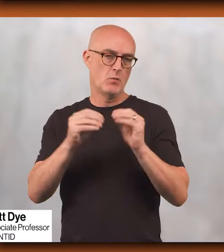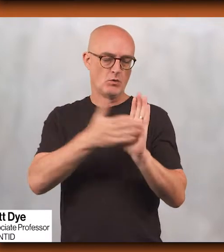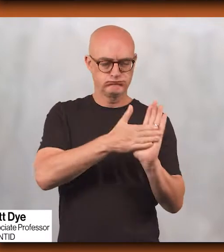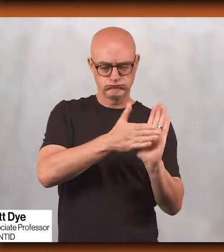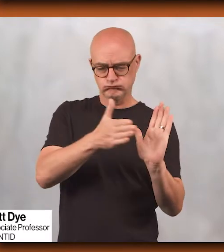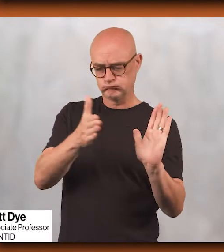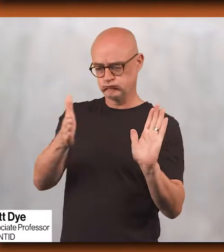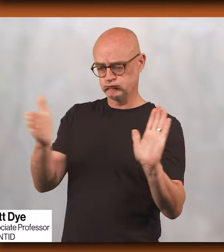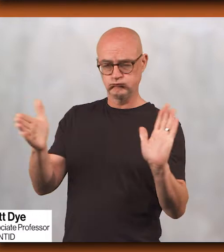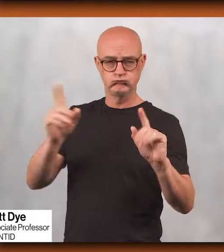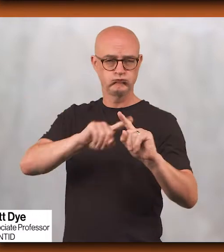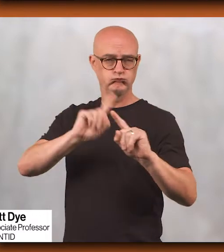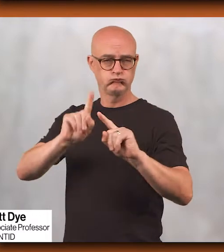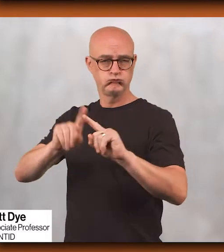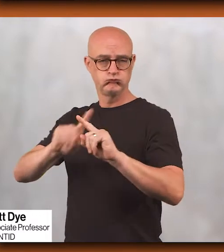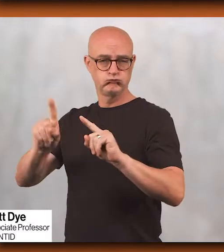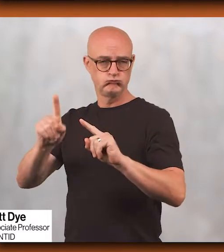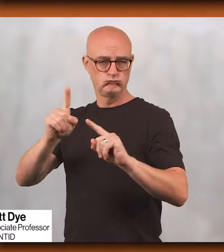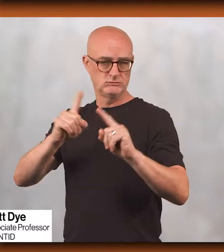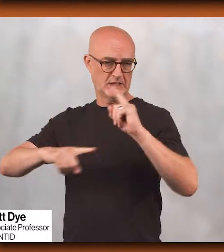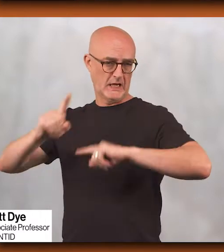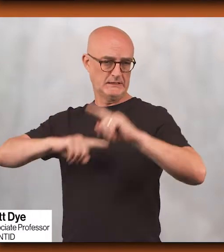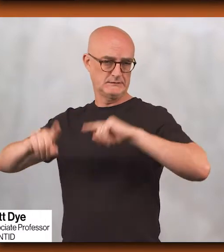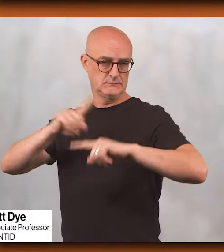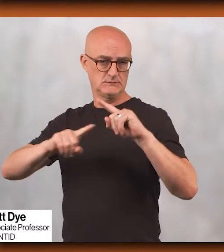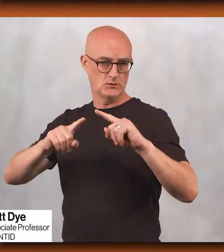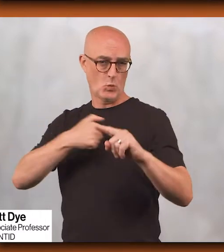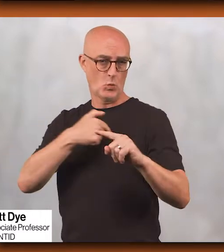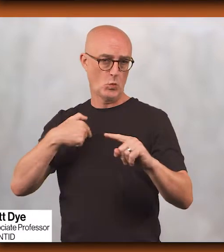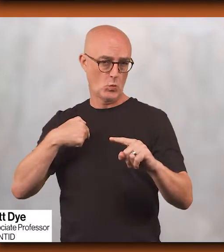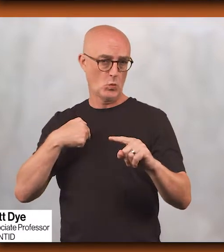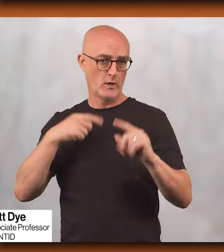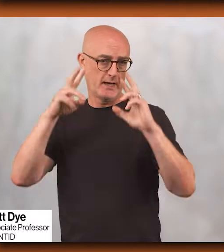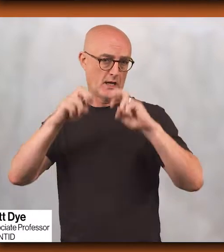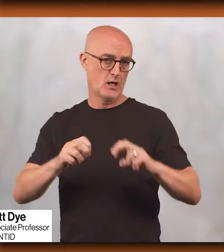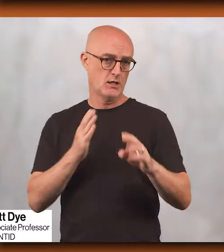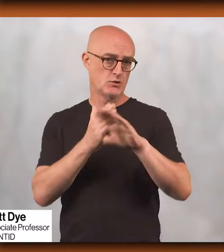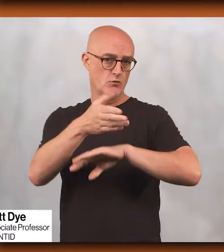that analyzed over 2,000 signs using the ASL-LEX dataset,